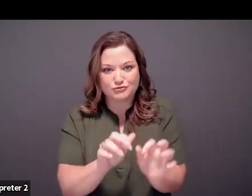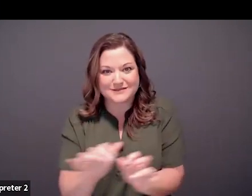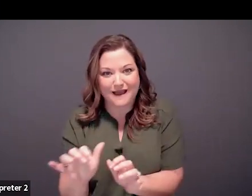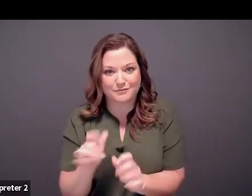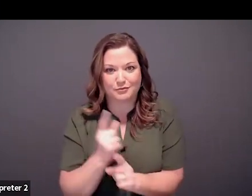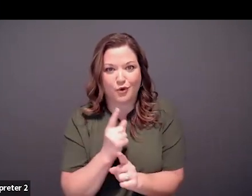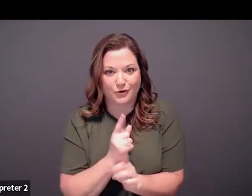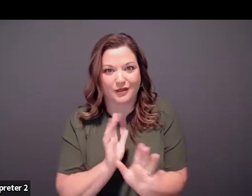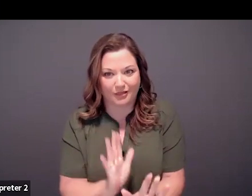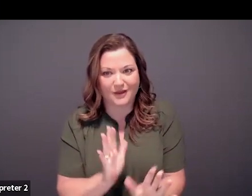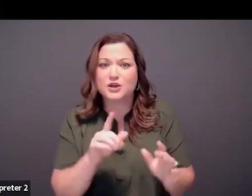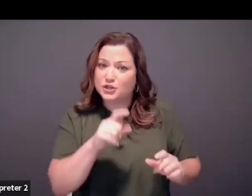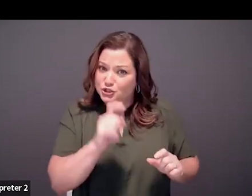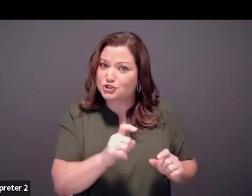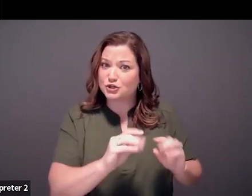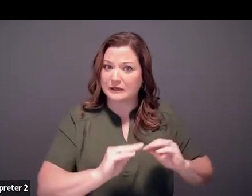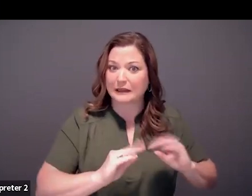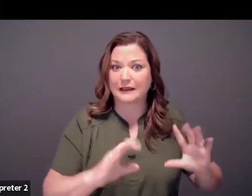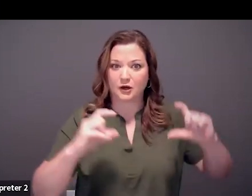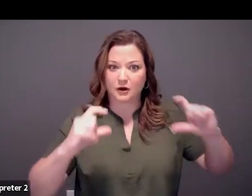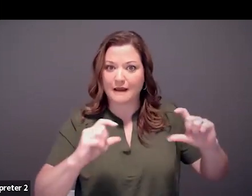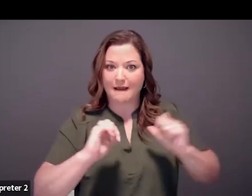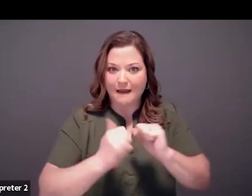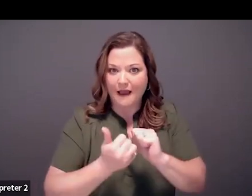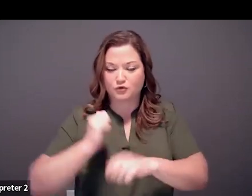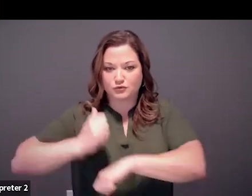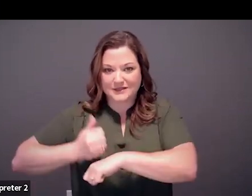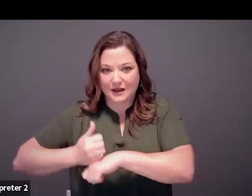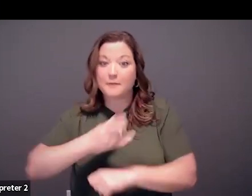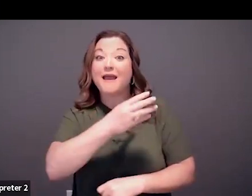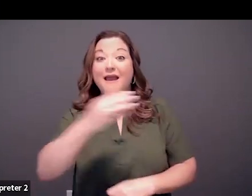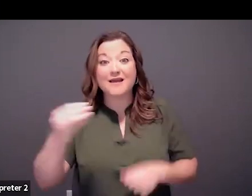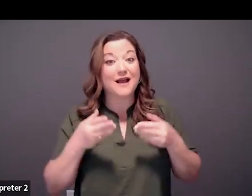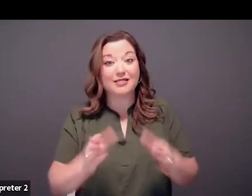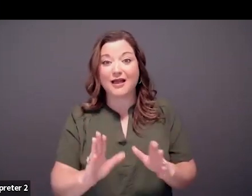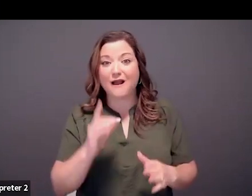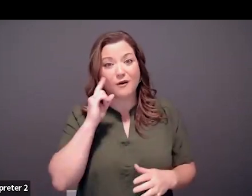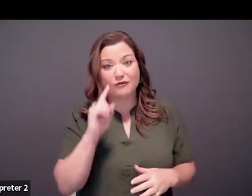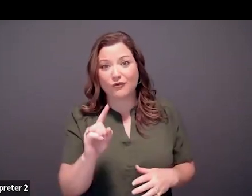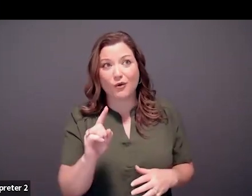It should be clear how it should be entered and also just allow for some wiggle room.